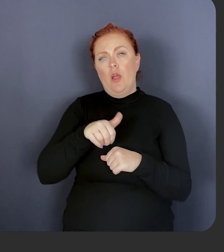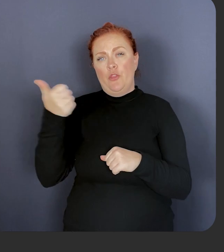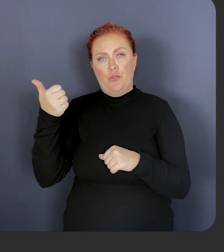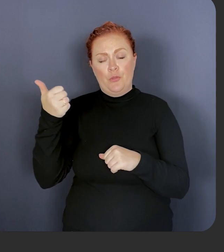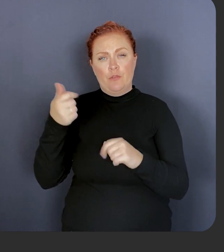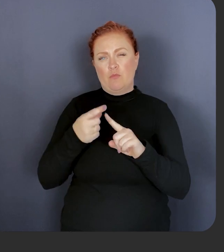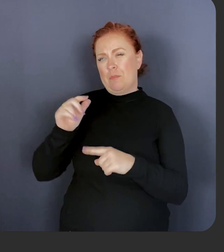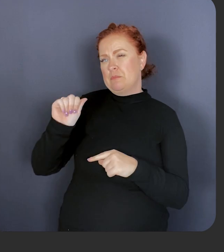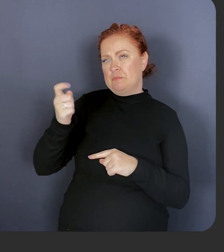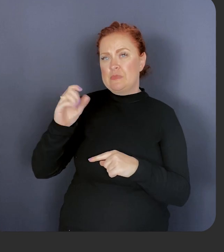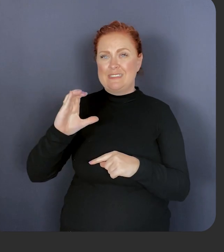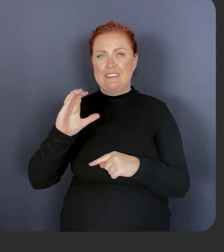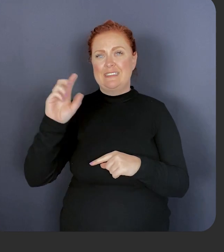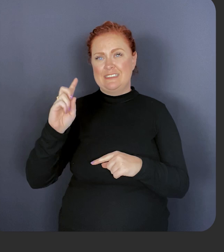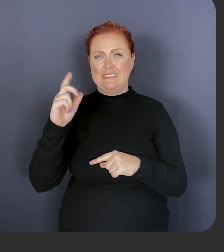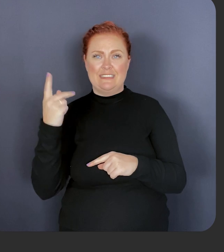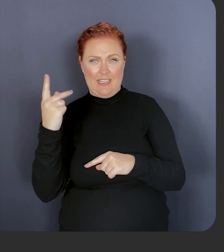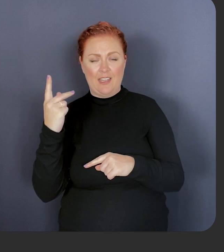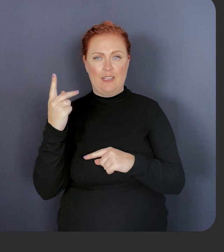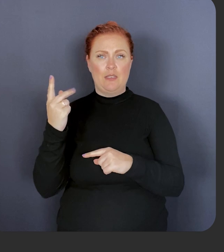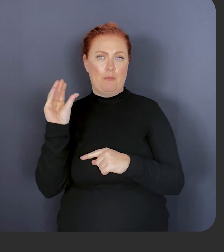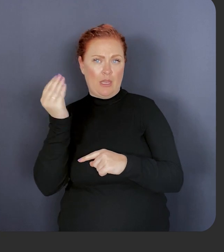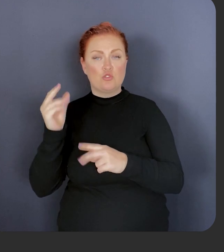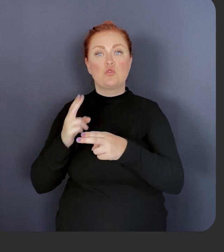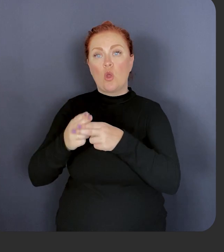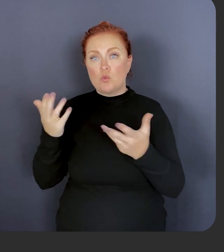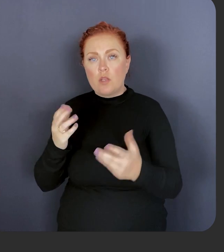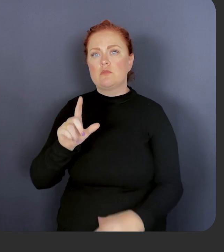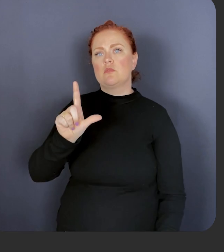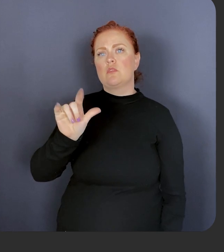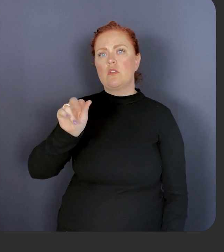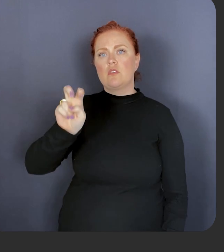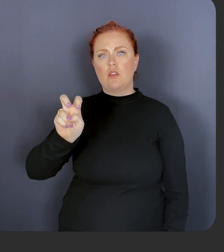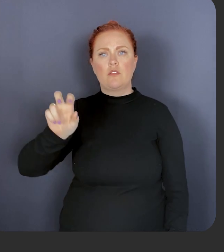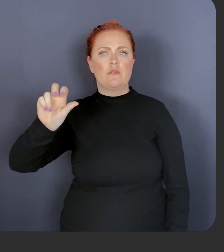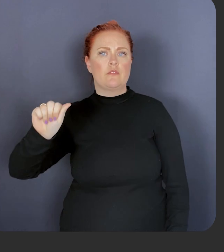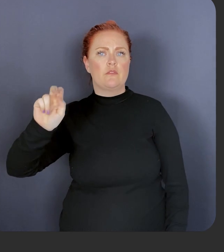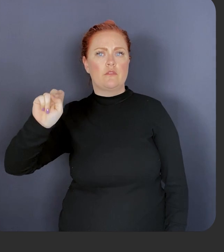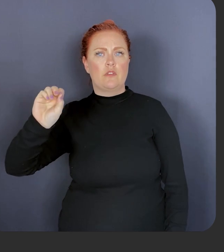from our accessibility CDK package, which is called LiveAnnouncer.